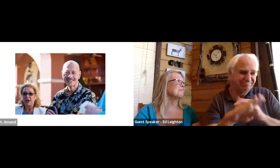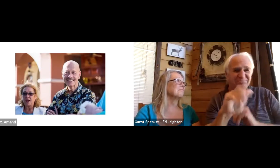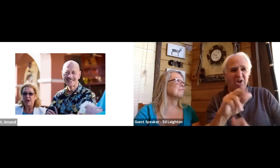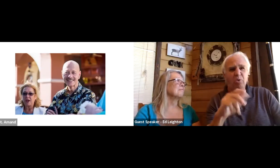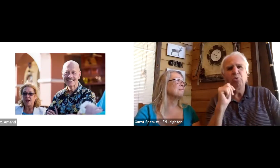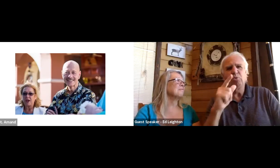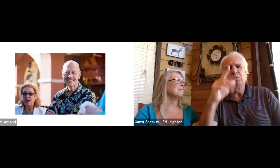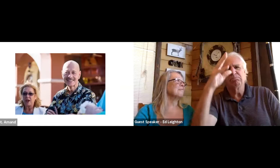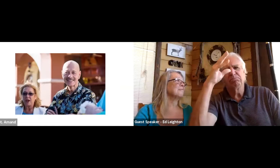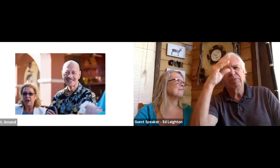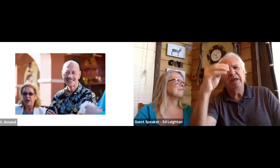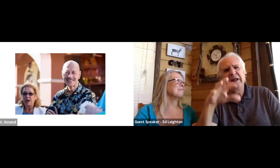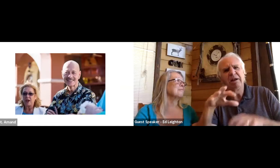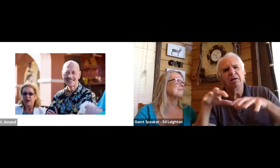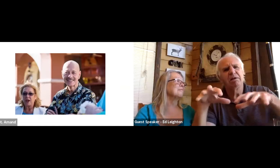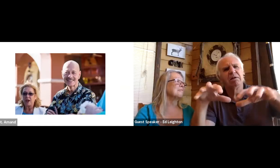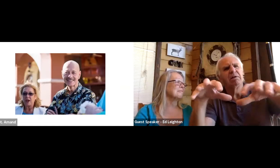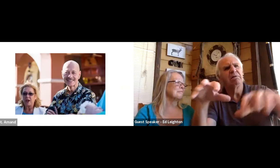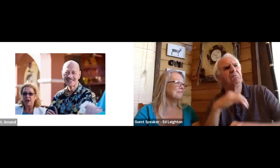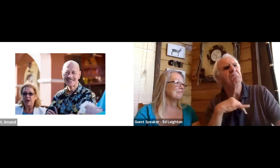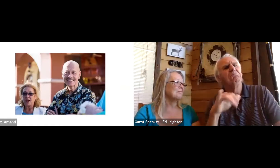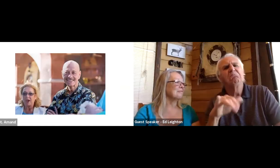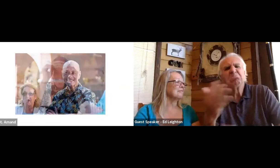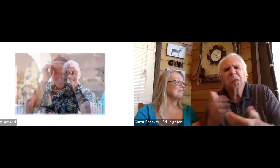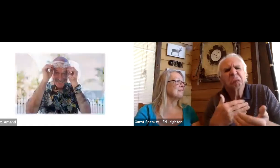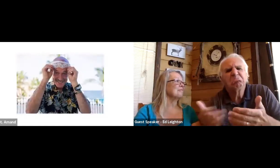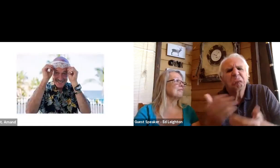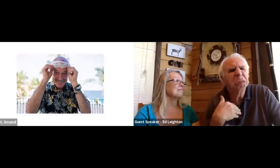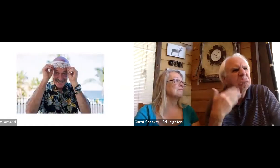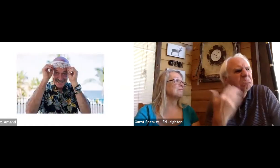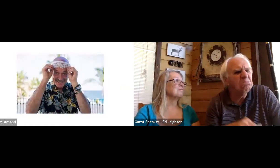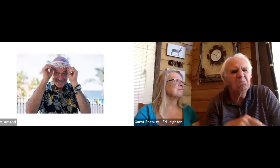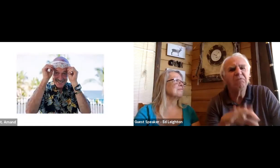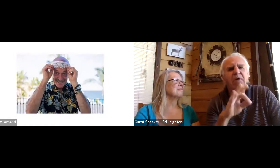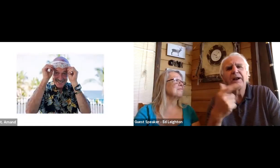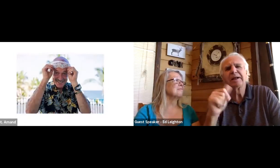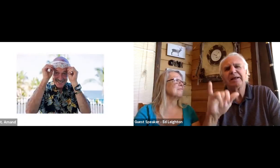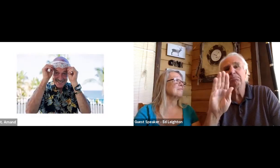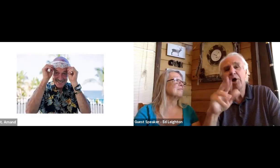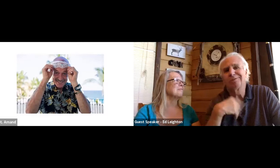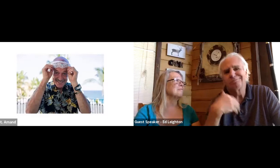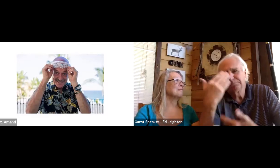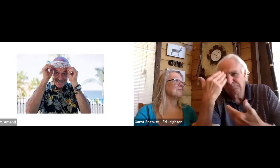So, all right, we went, and as we went into the bar, it was entirely packed with men only,